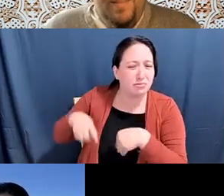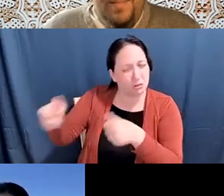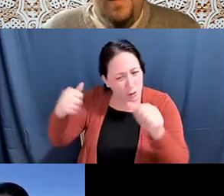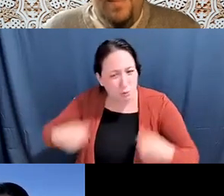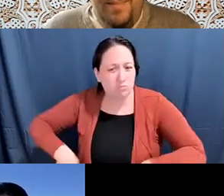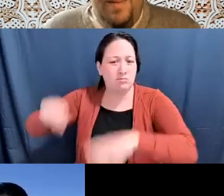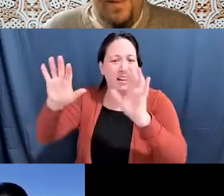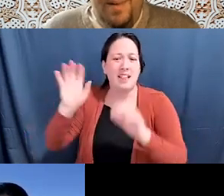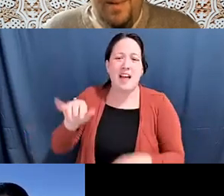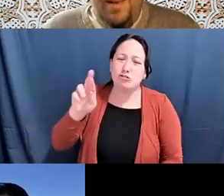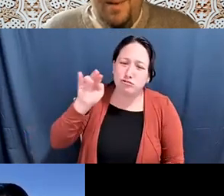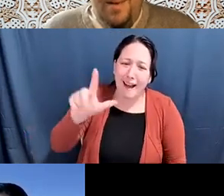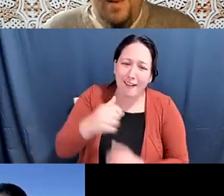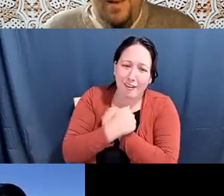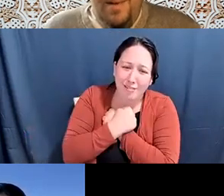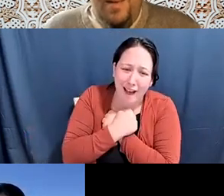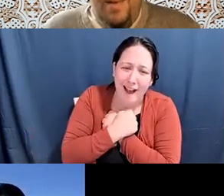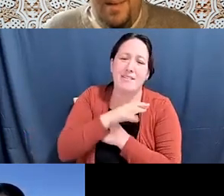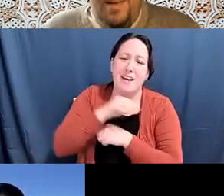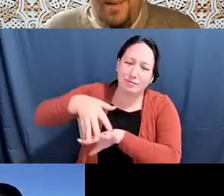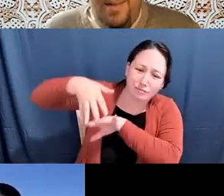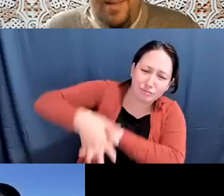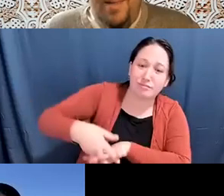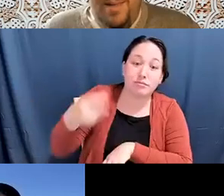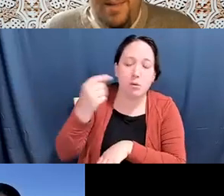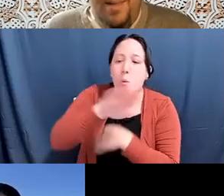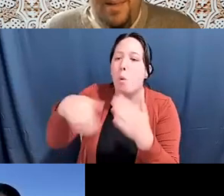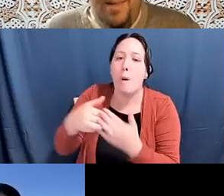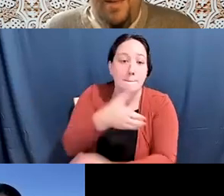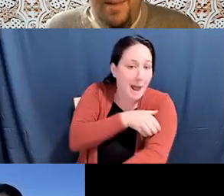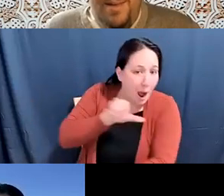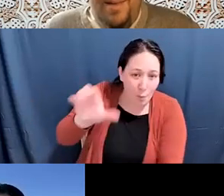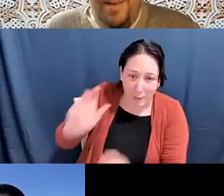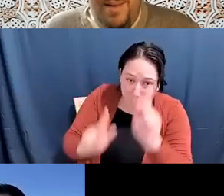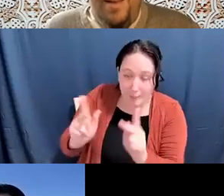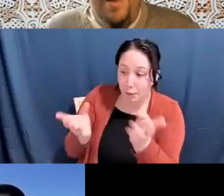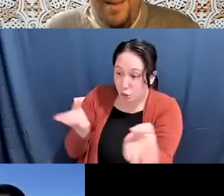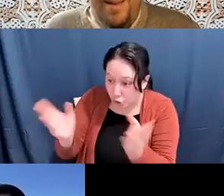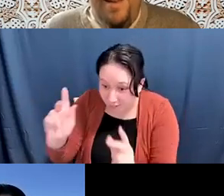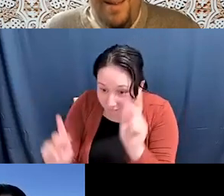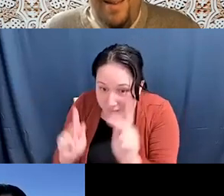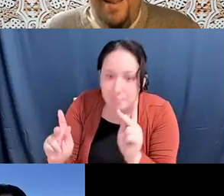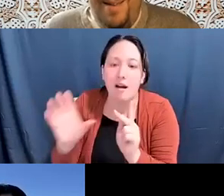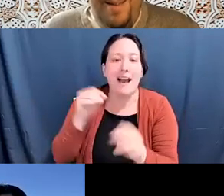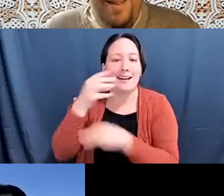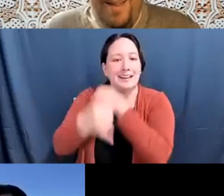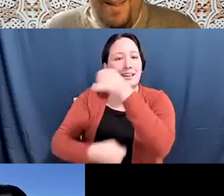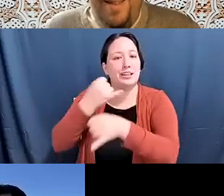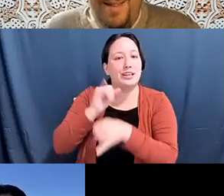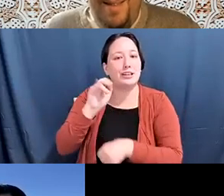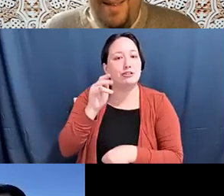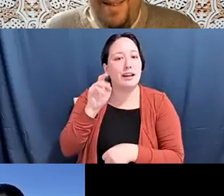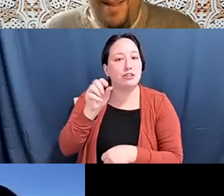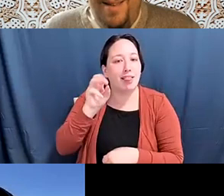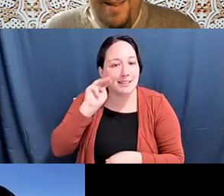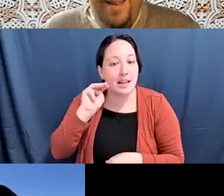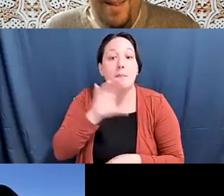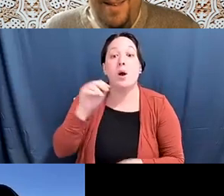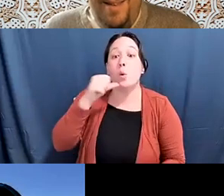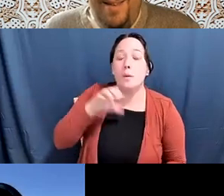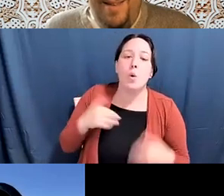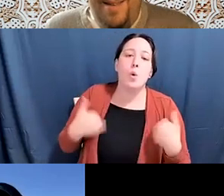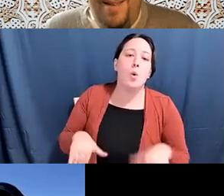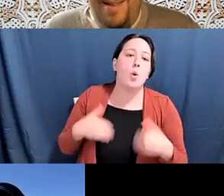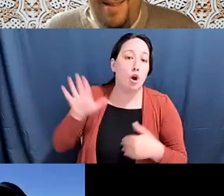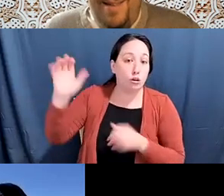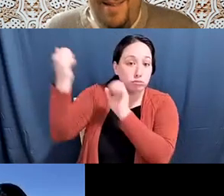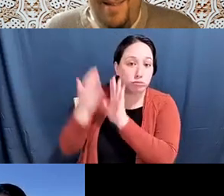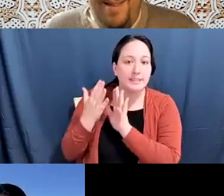Heather McCarty: and resistance grounded in the practice of all power to the people, serve the people, internationalism, and women whose presence has taught her to act with generosity and courage, welcome.